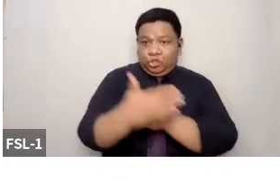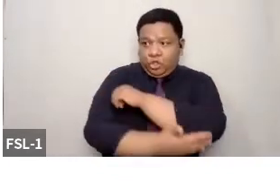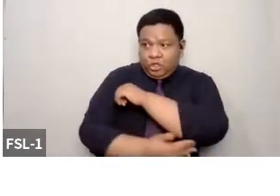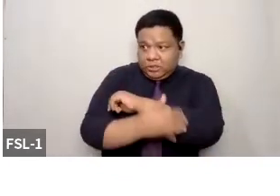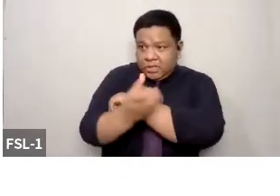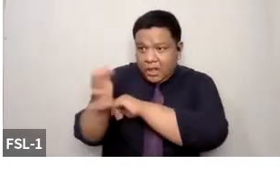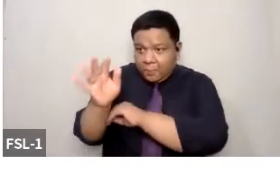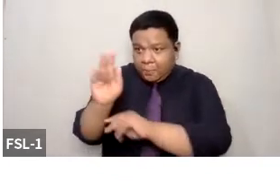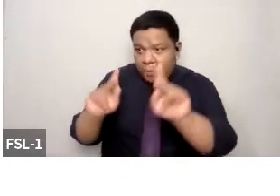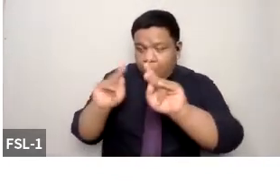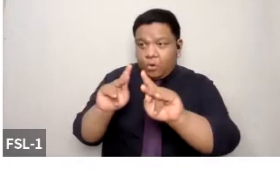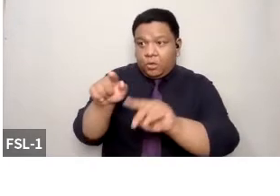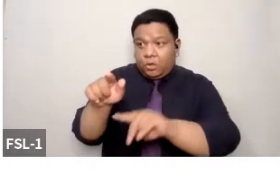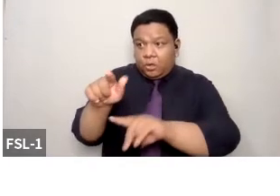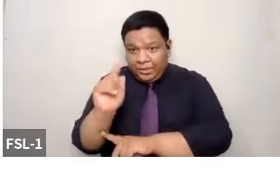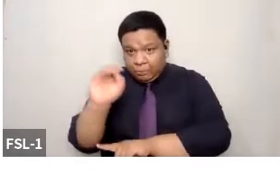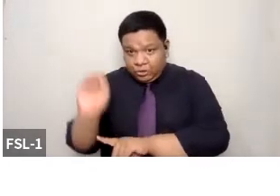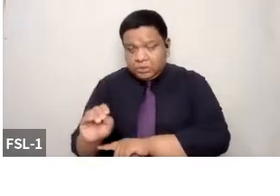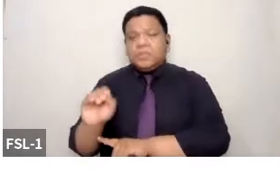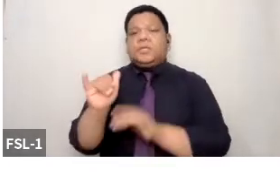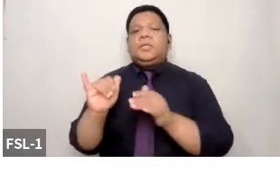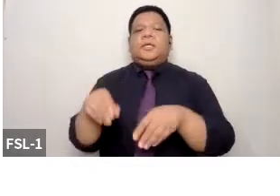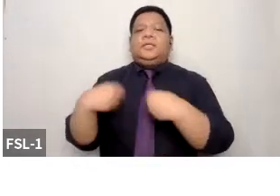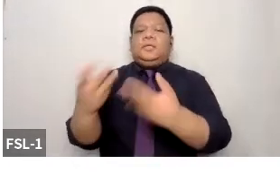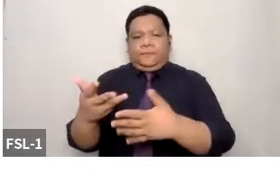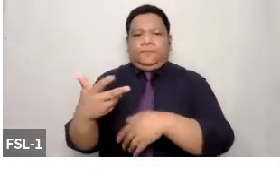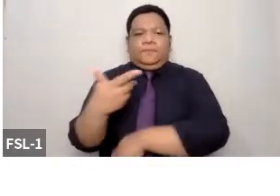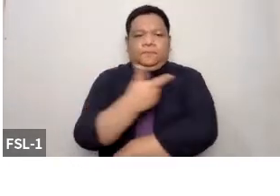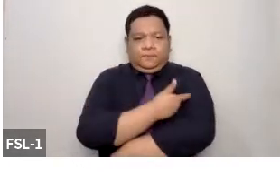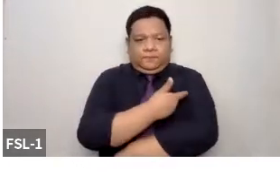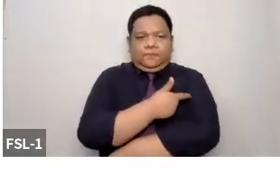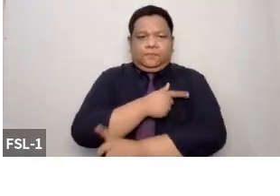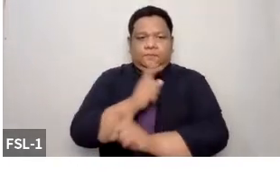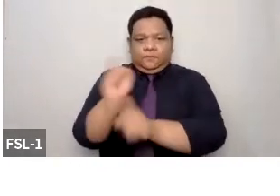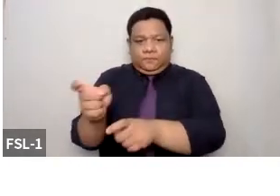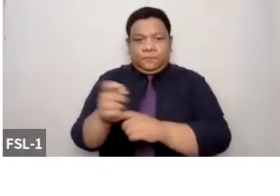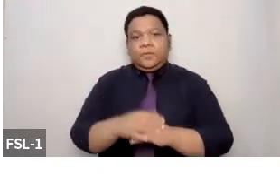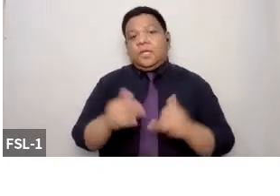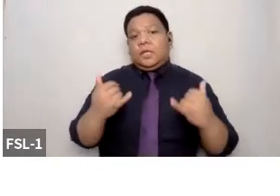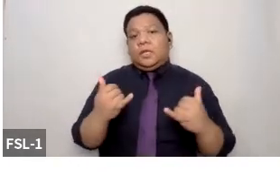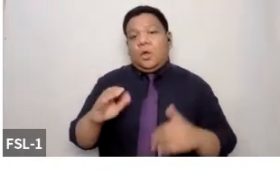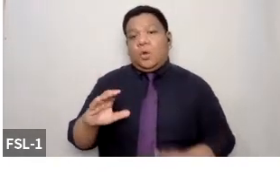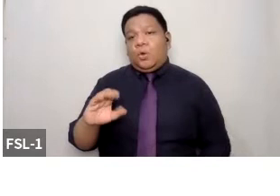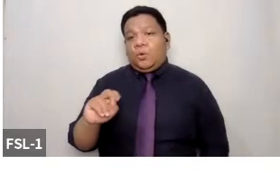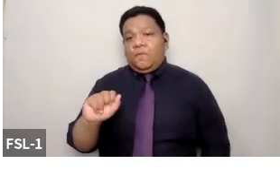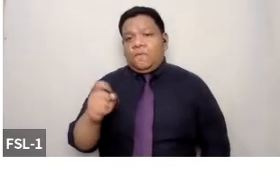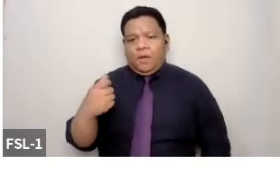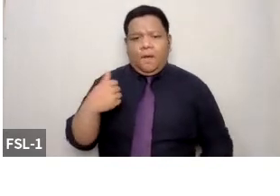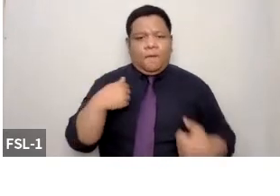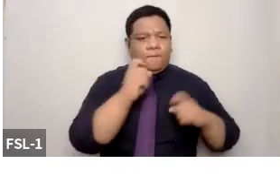So now Covax is gathering and distributing vaccines for low and middle income countries.